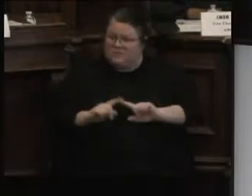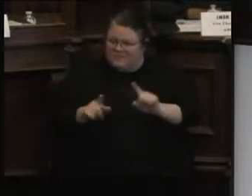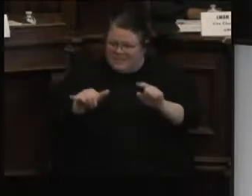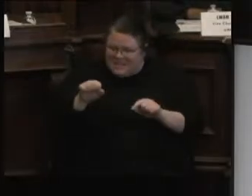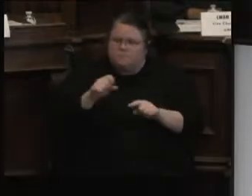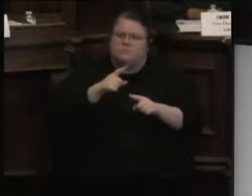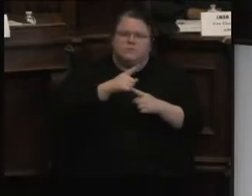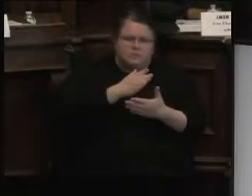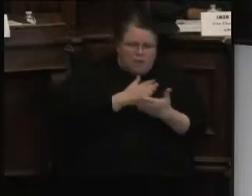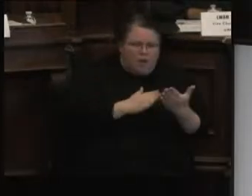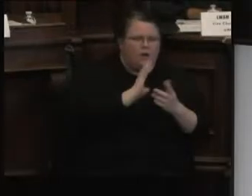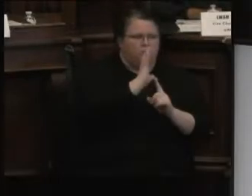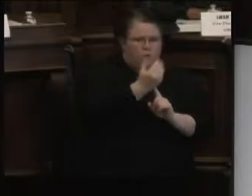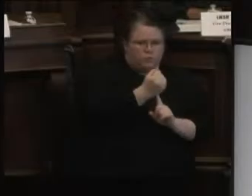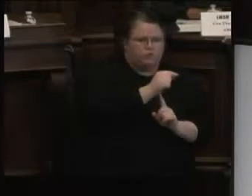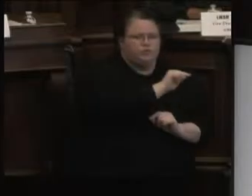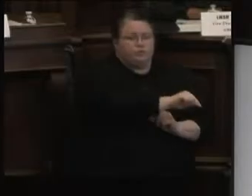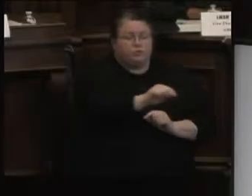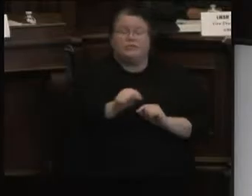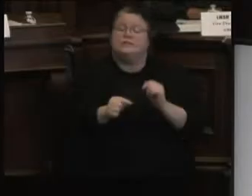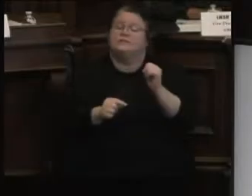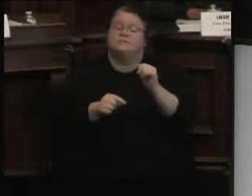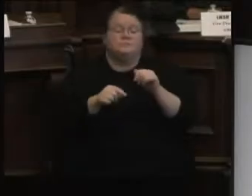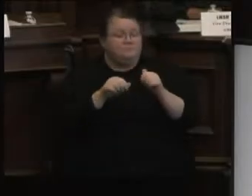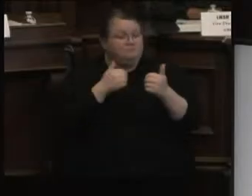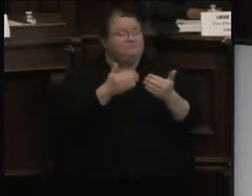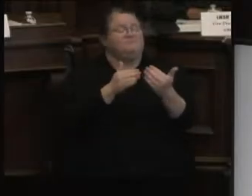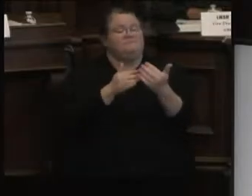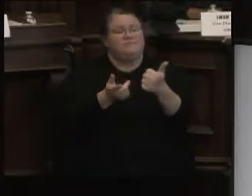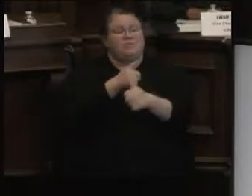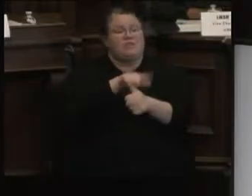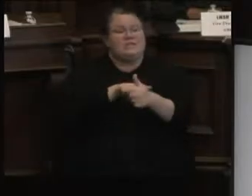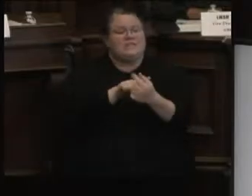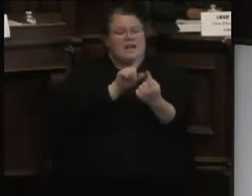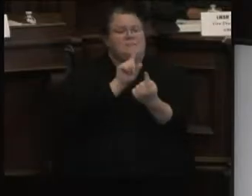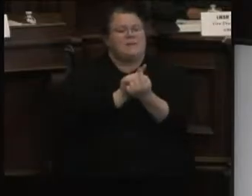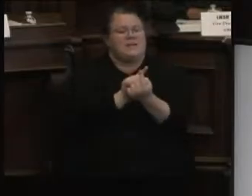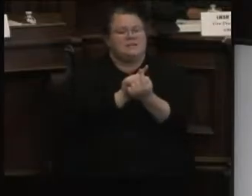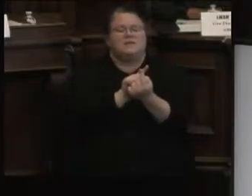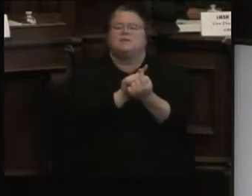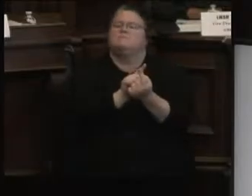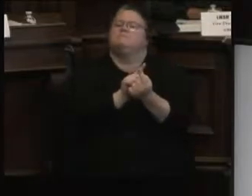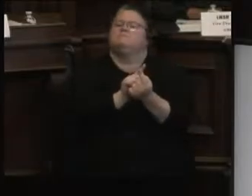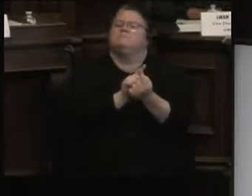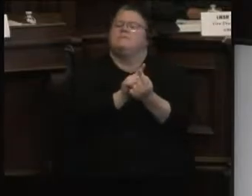having patience because not only are you working with somebody with another language.